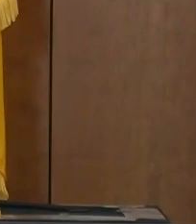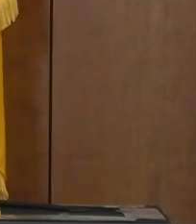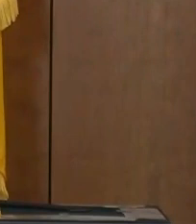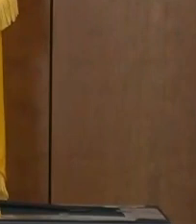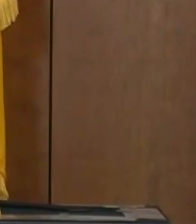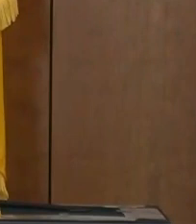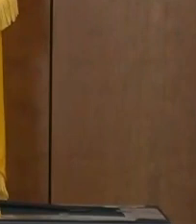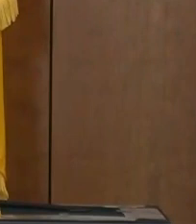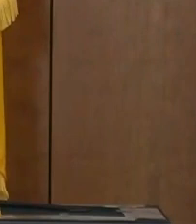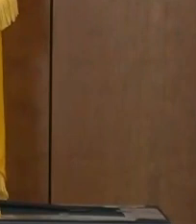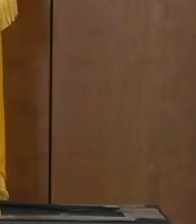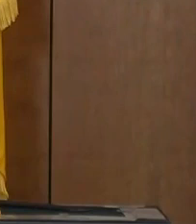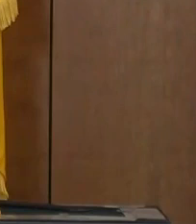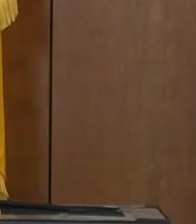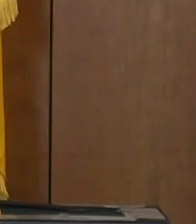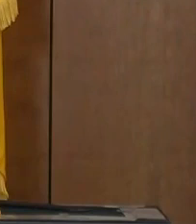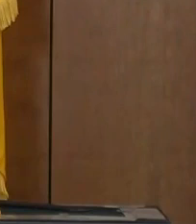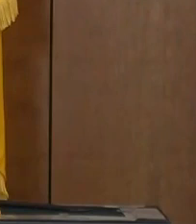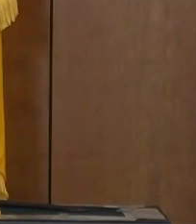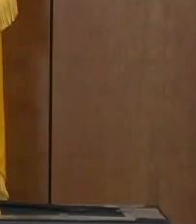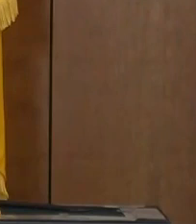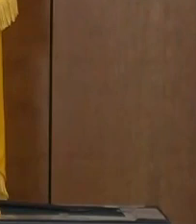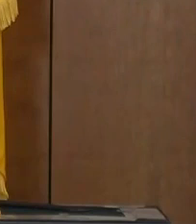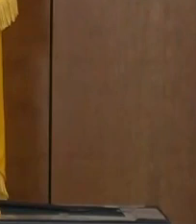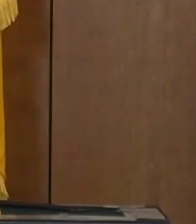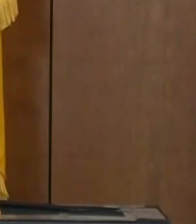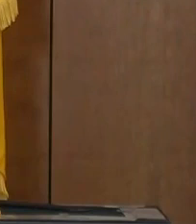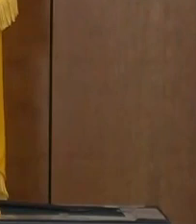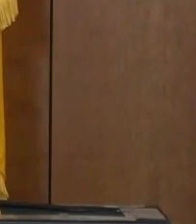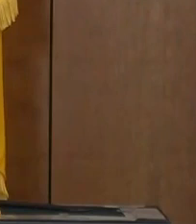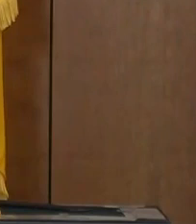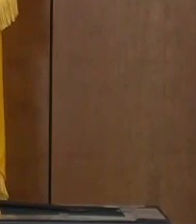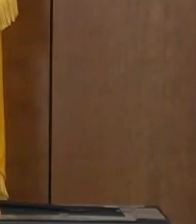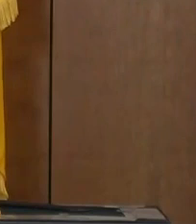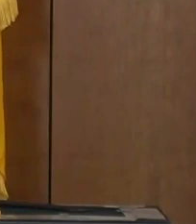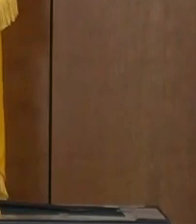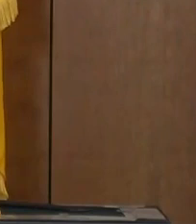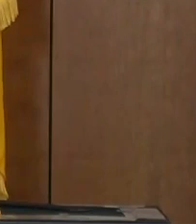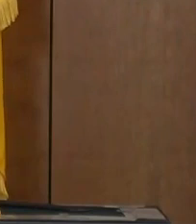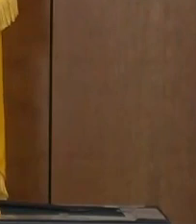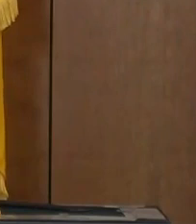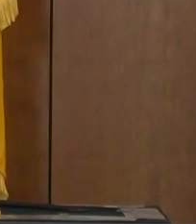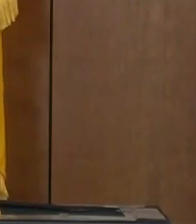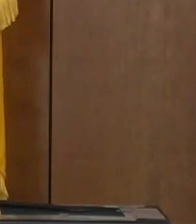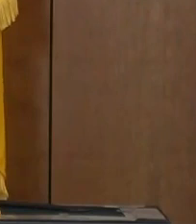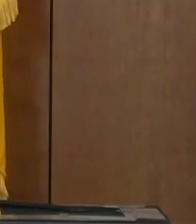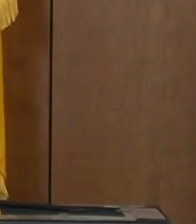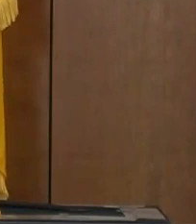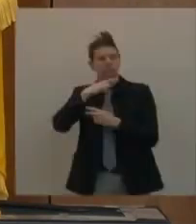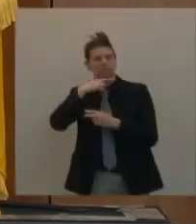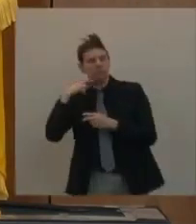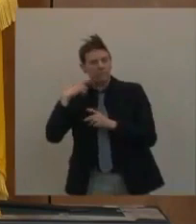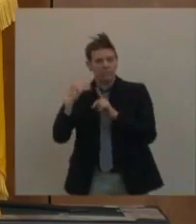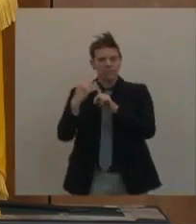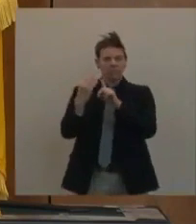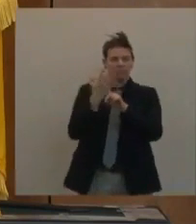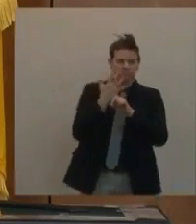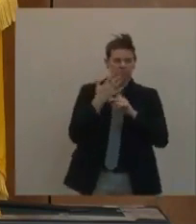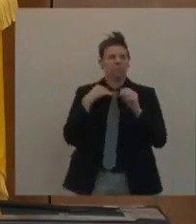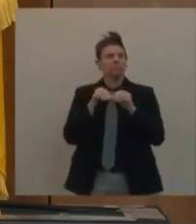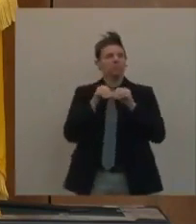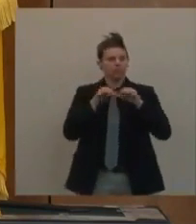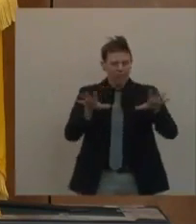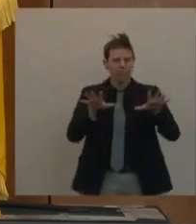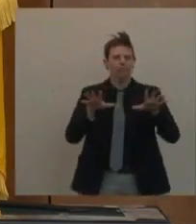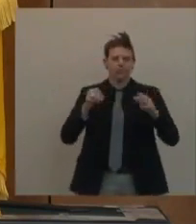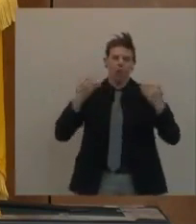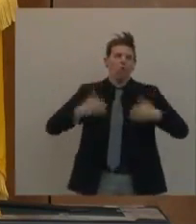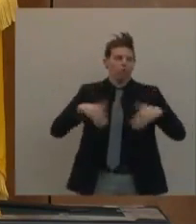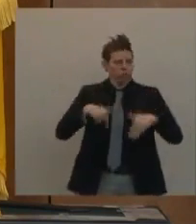AND WE ARE WEARING THEM, AND I WILL TAKE MINE OFF SO YOU CAN HEAR ME CLEARLY, TO DEMONSTRATE THAT WE TAKE THIS VERY SERIOUSLY ABOUT MITIGATING RISK AND EXPOSURE.